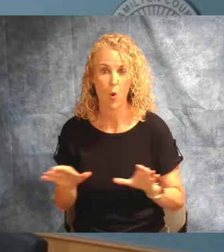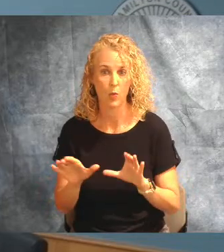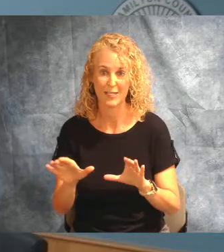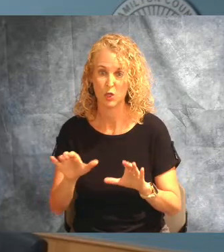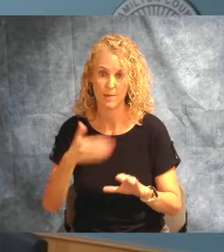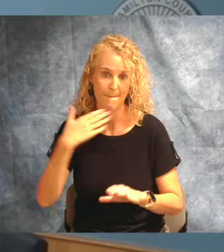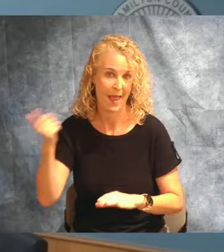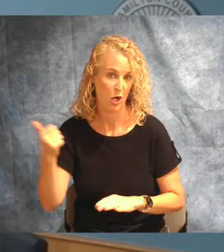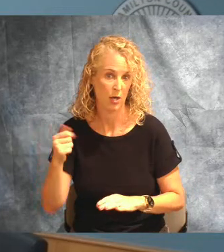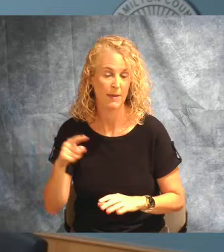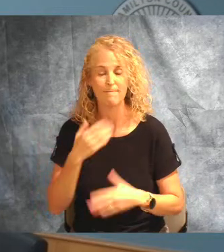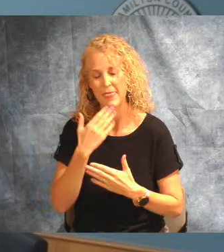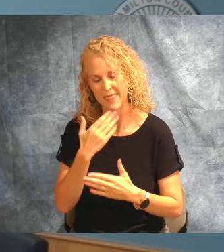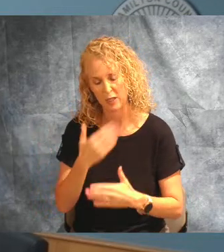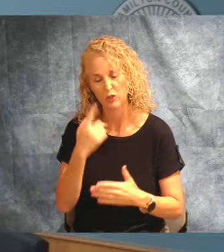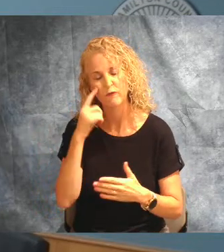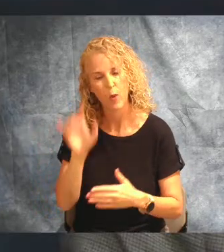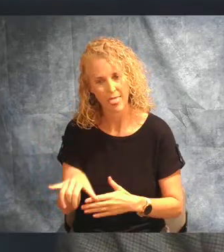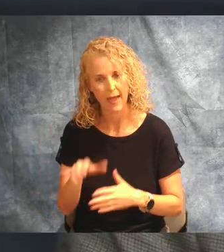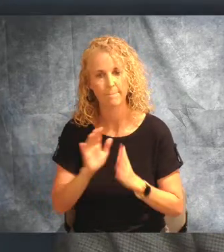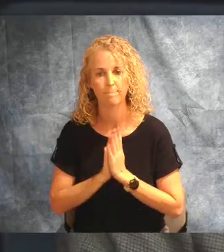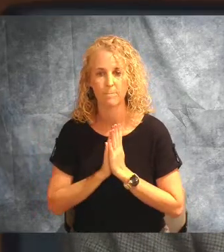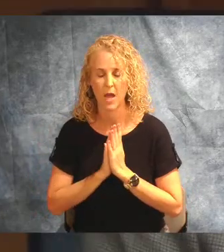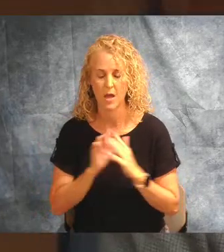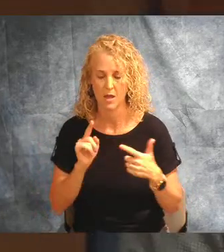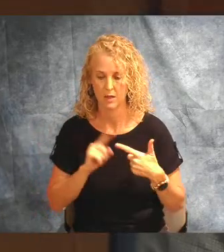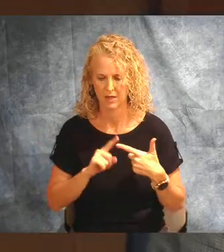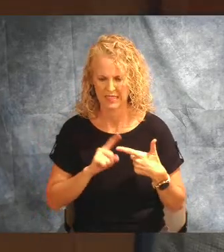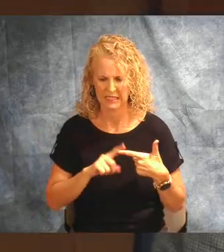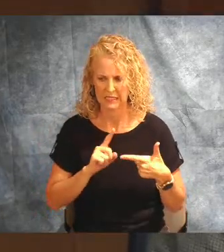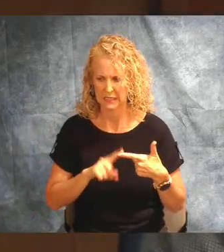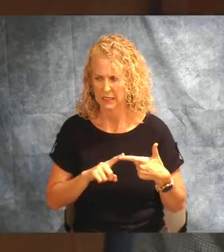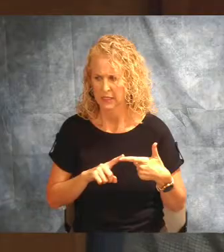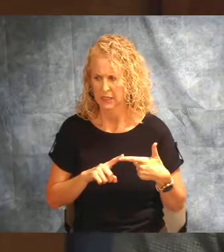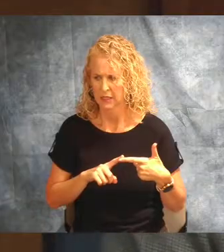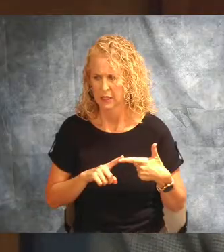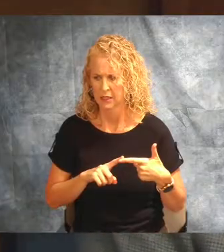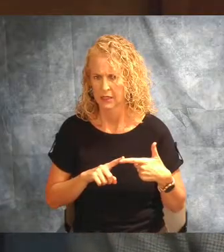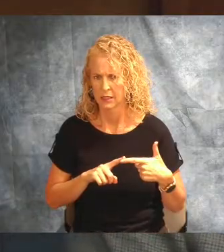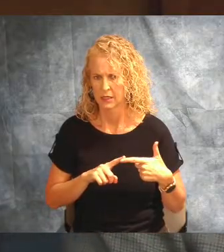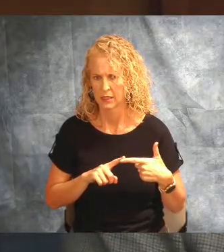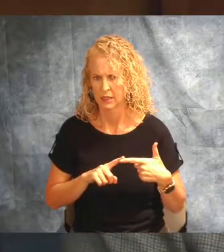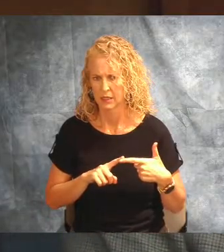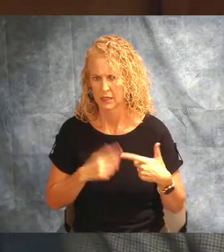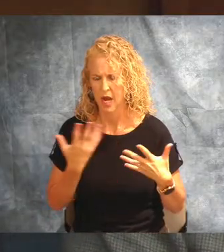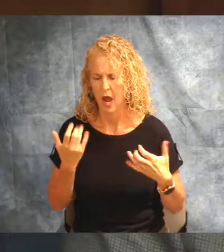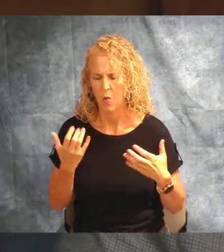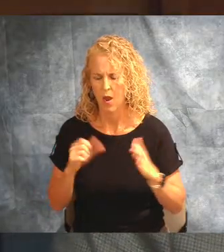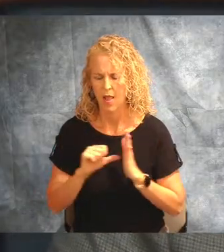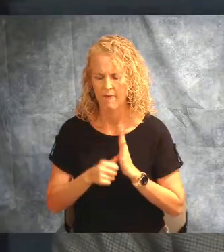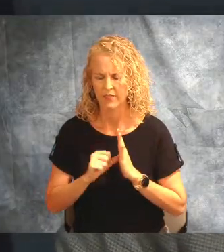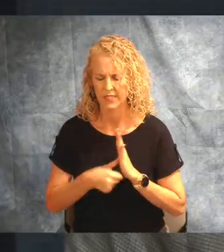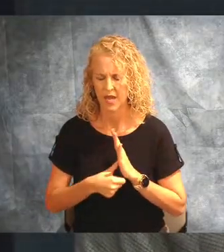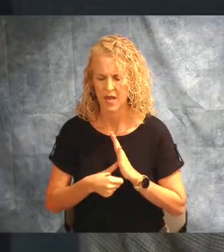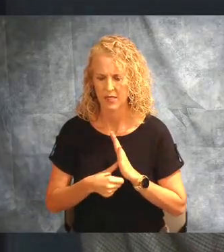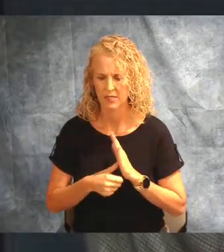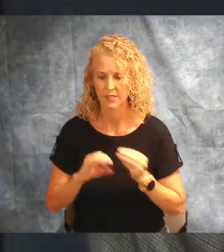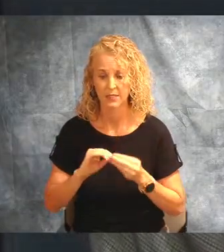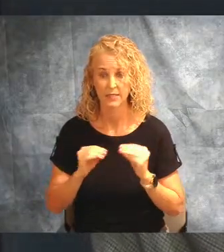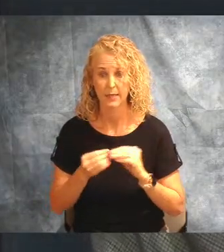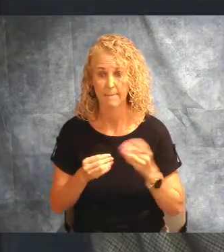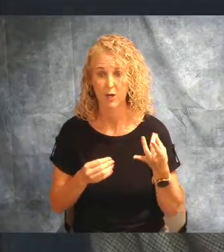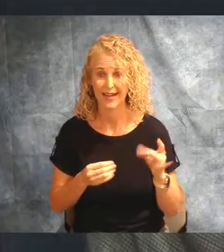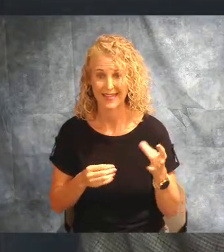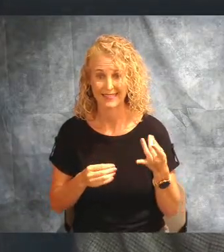so, okay. Well, very good. Thank you for the clarity. was going to highlight items 18 and 19.